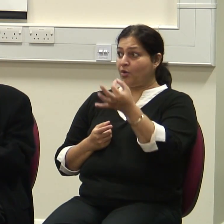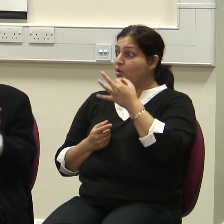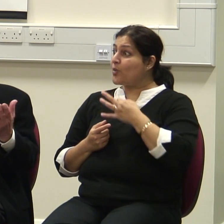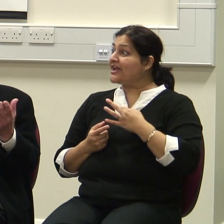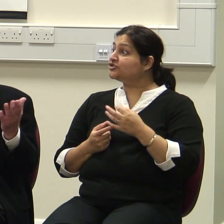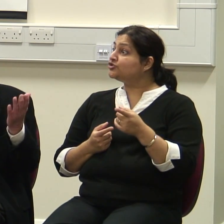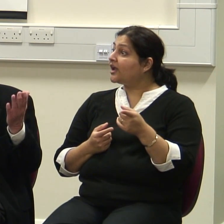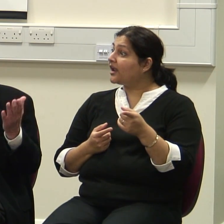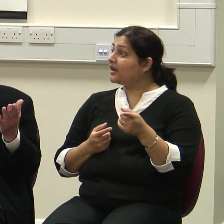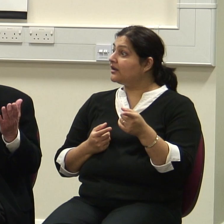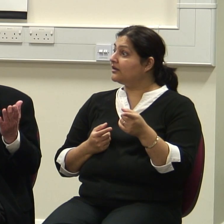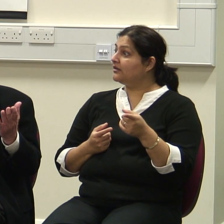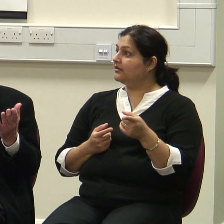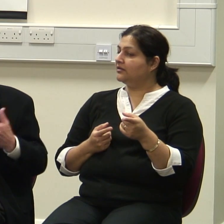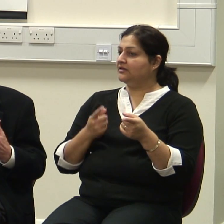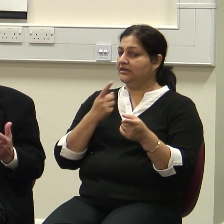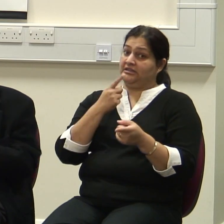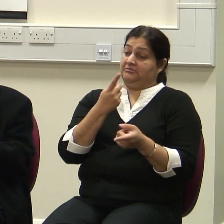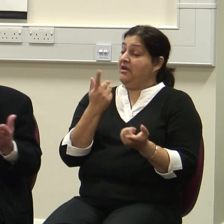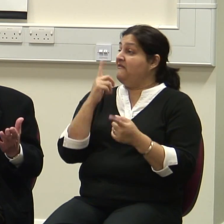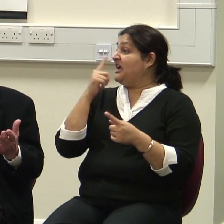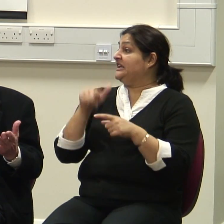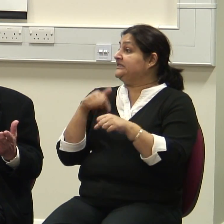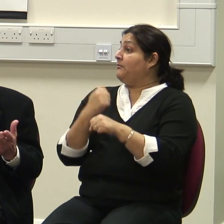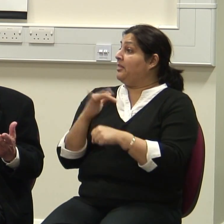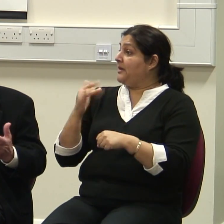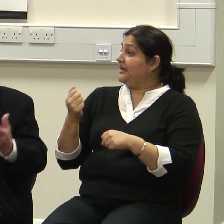across – supposing you have a back problem, which I had, a lot of people have, but should